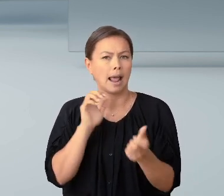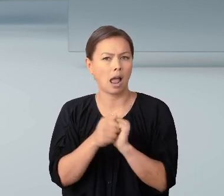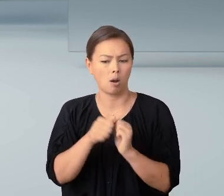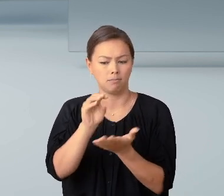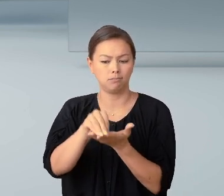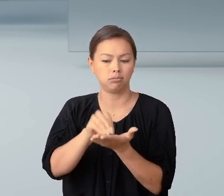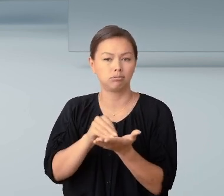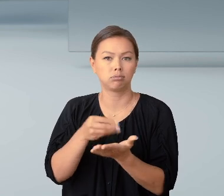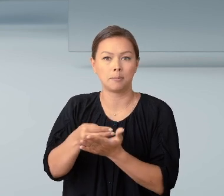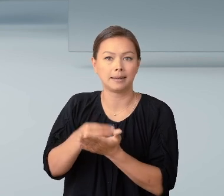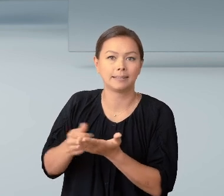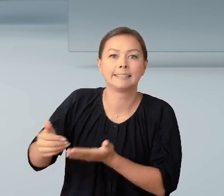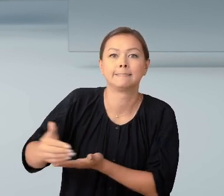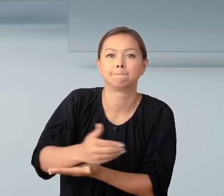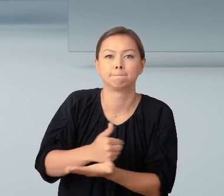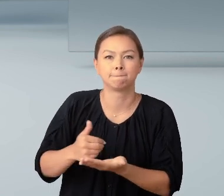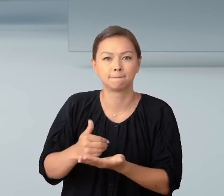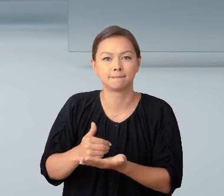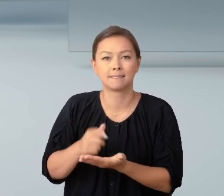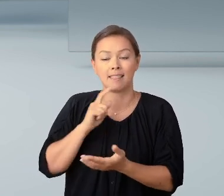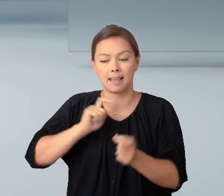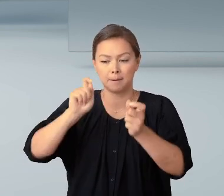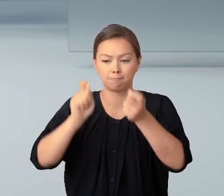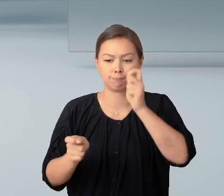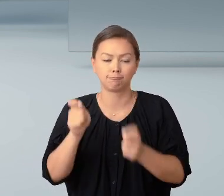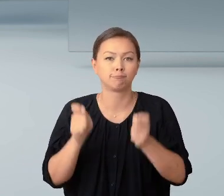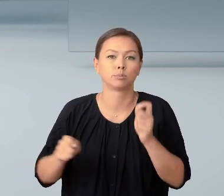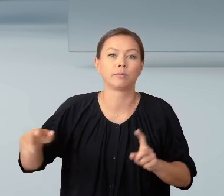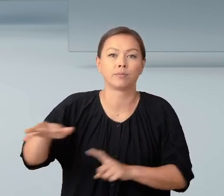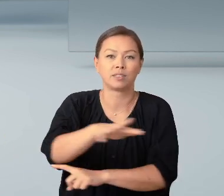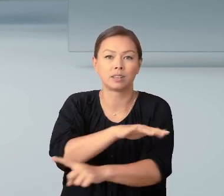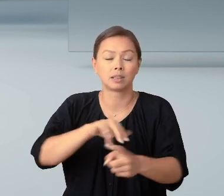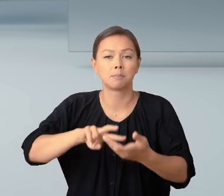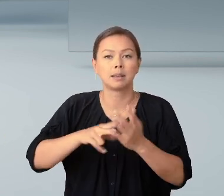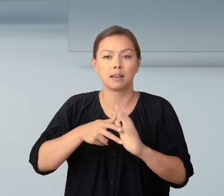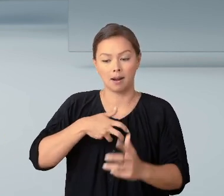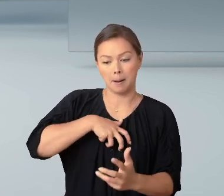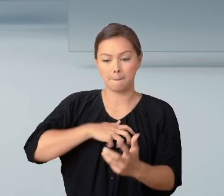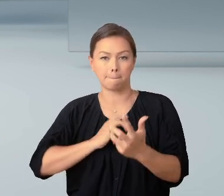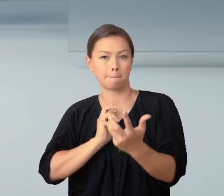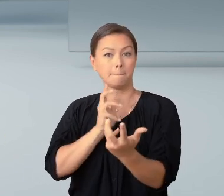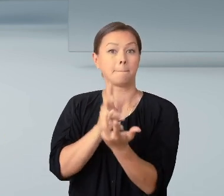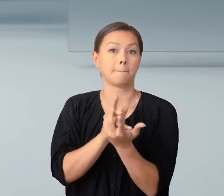A dynamic ecosystem creates adaptable businesses and operating models,